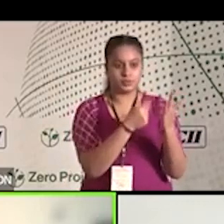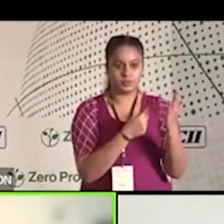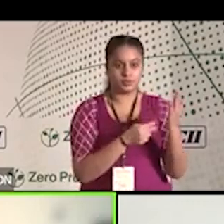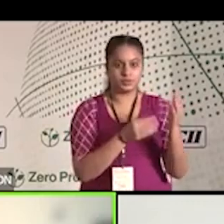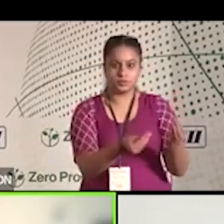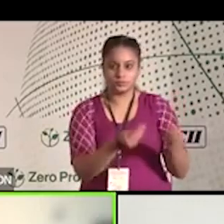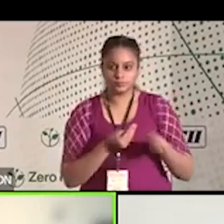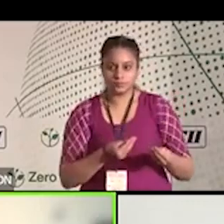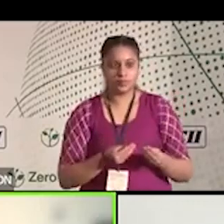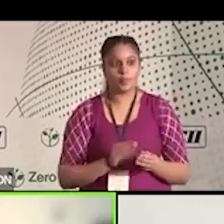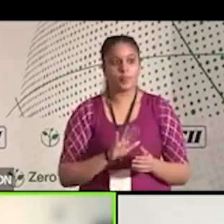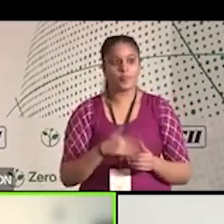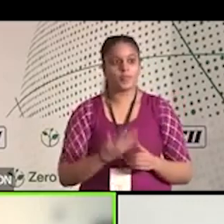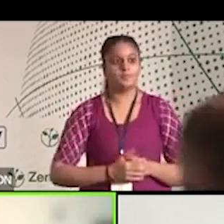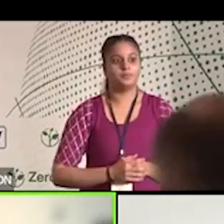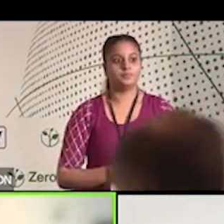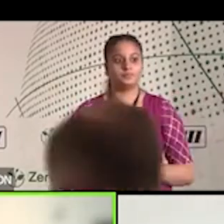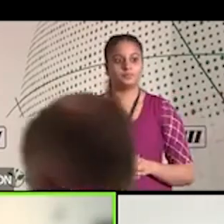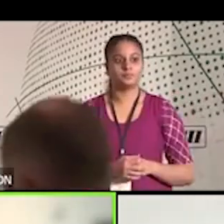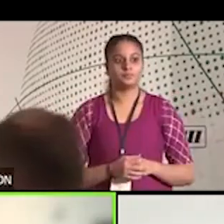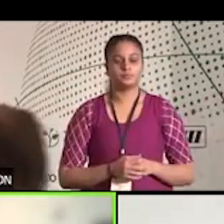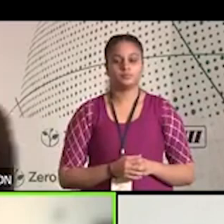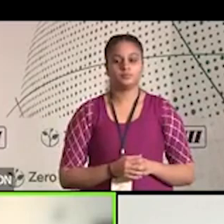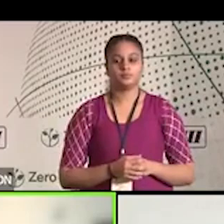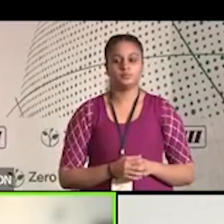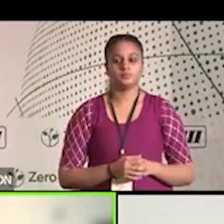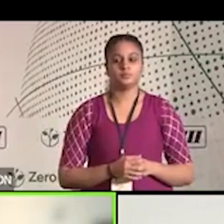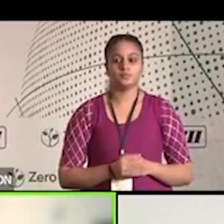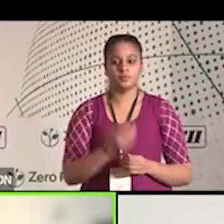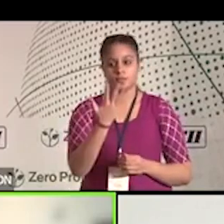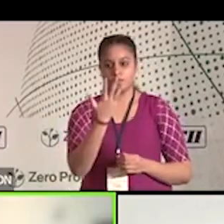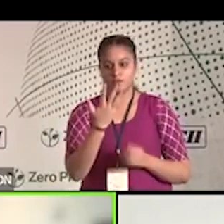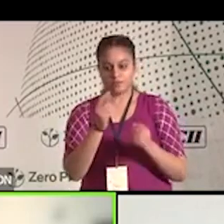They also have time to identify the candidates that they might hire